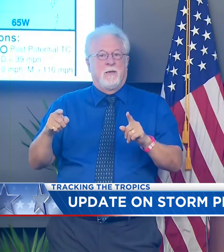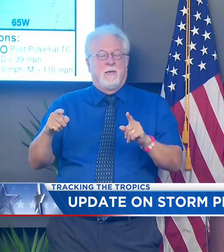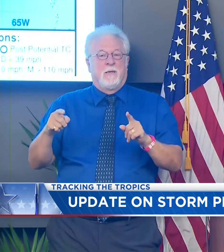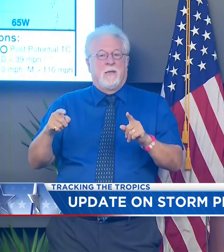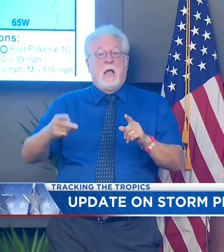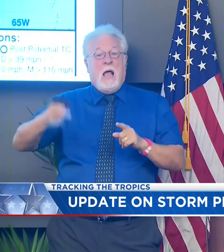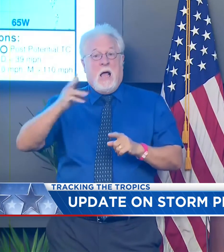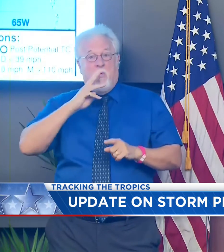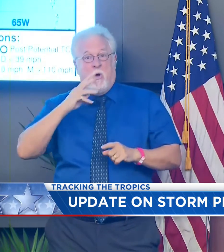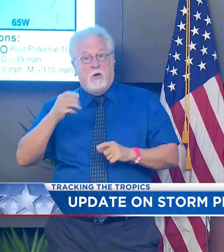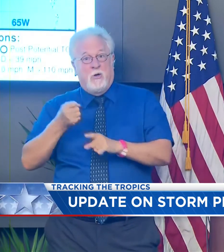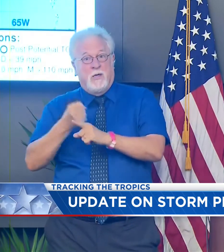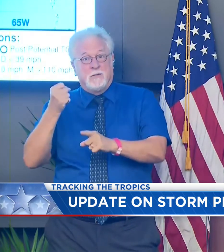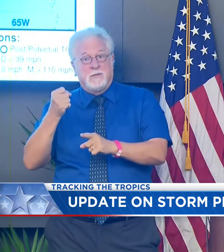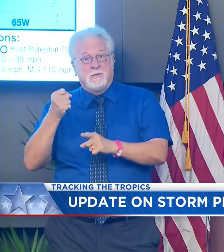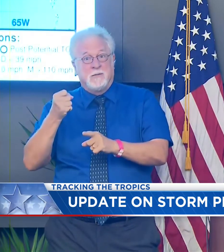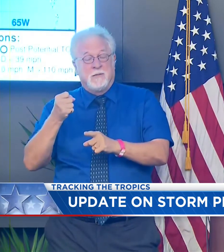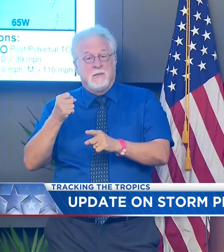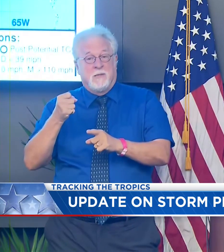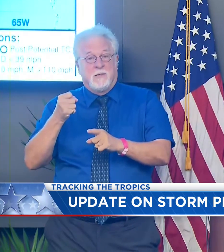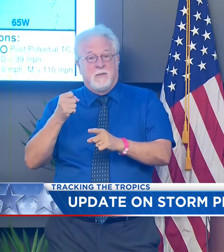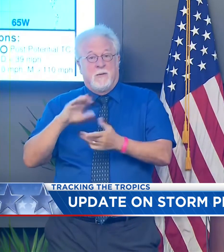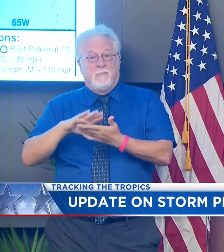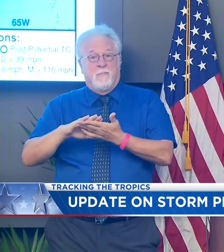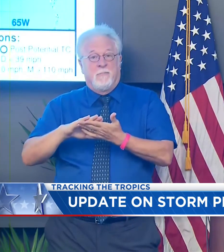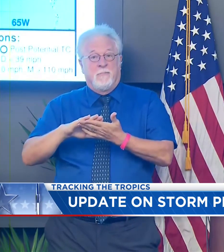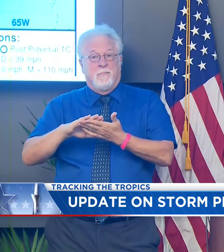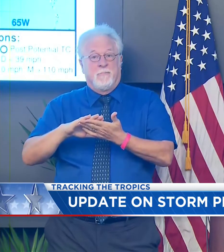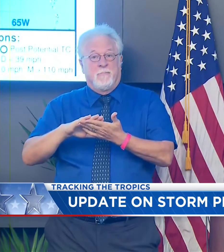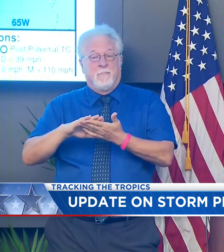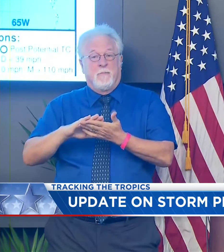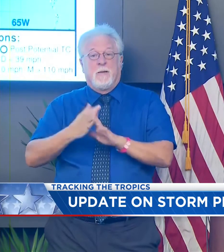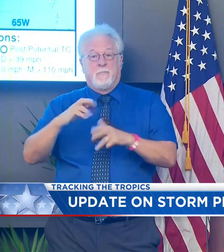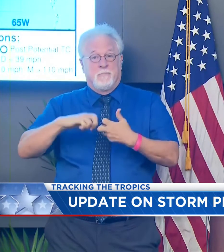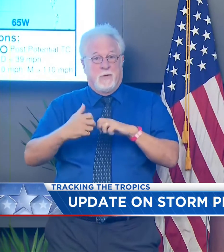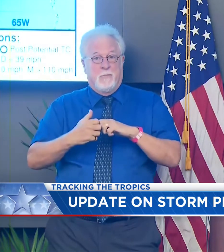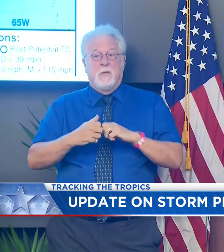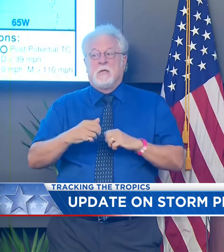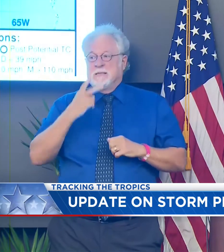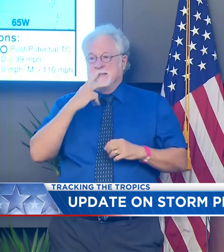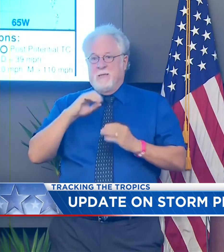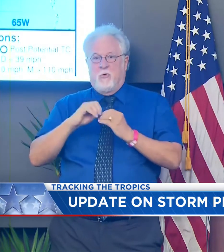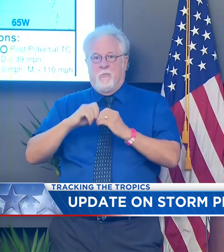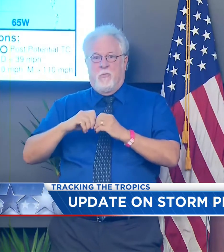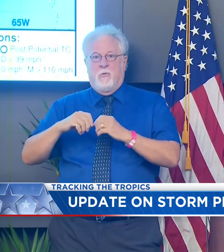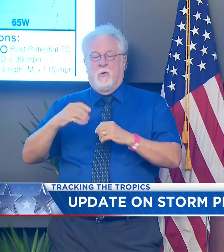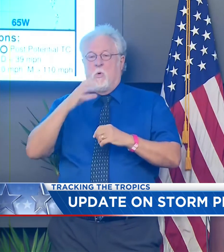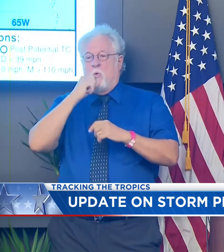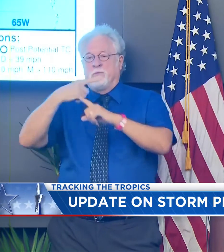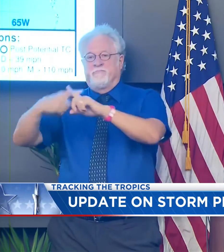USE WWW.511la.org OR 511 LA APP TO SEE WHAT ROUTES ARE OPEN OR CLOSED. MANY ROUTES ARE CLOSED ORDINARIARILY BECAUSE OF